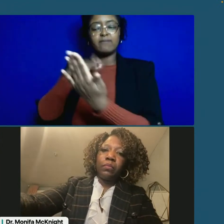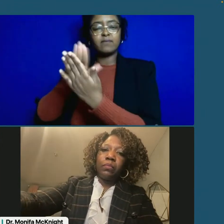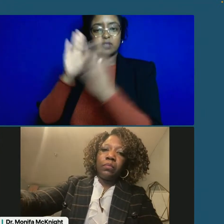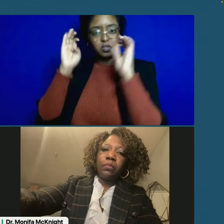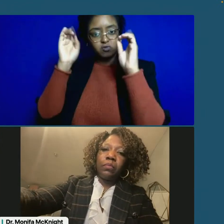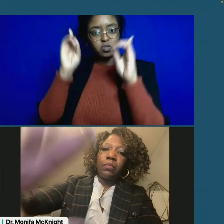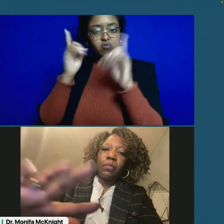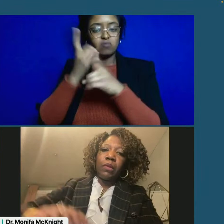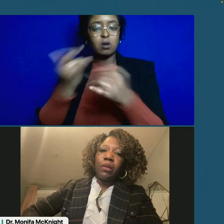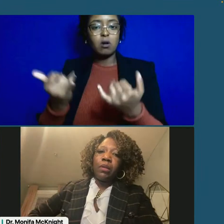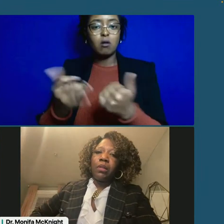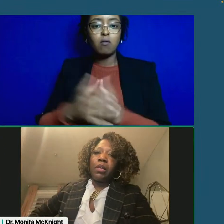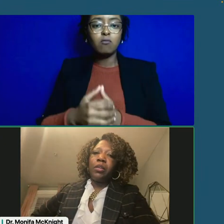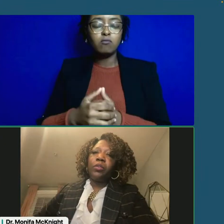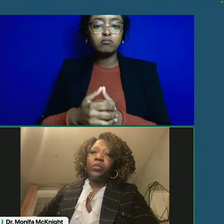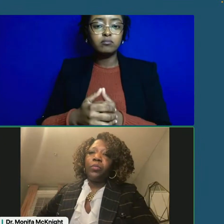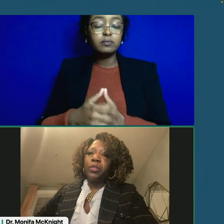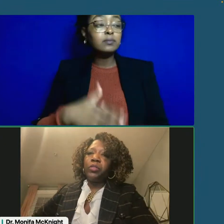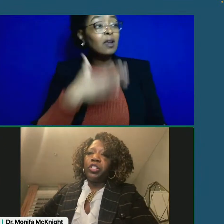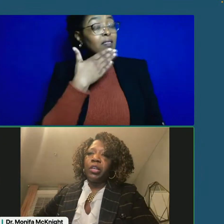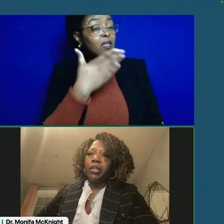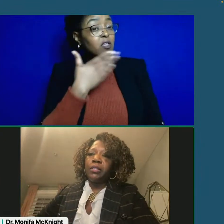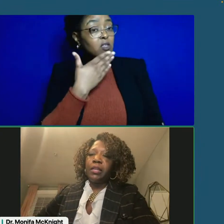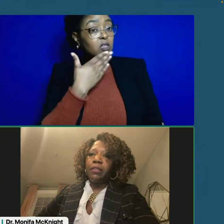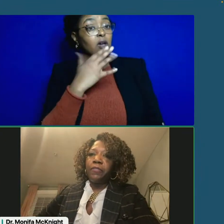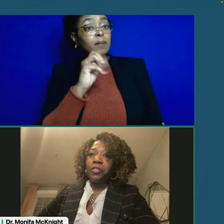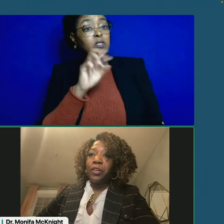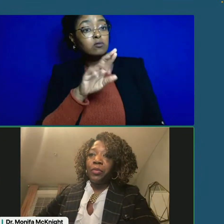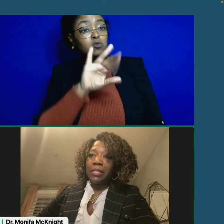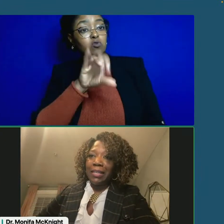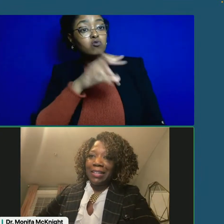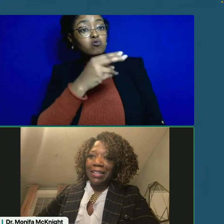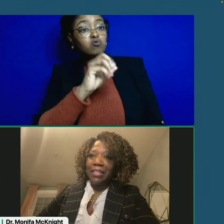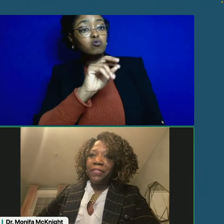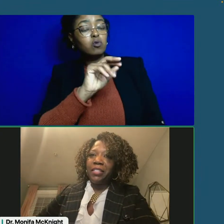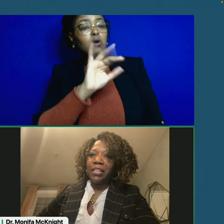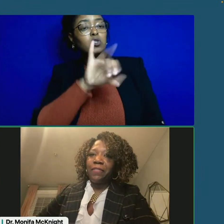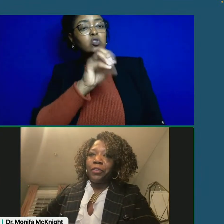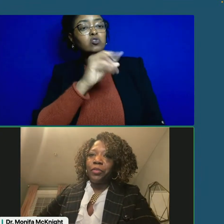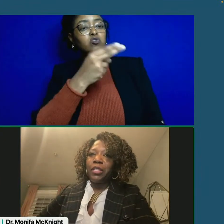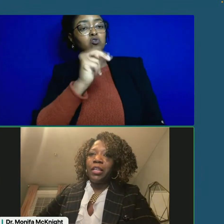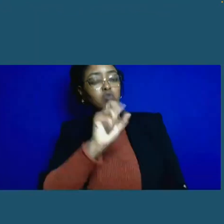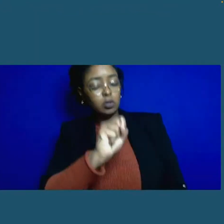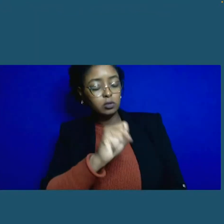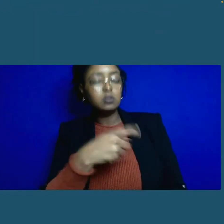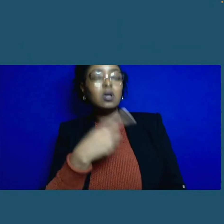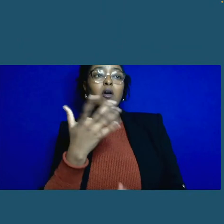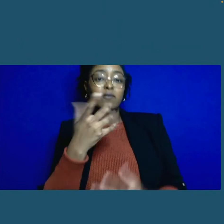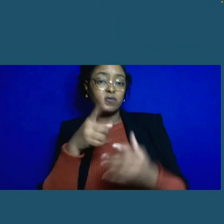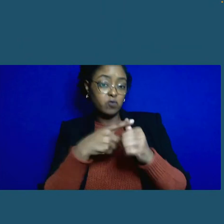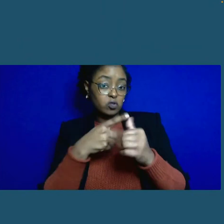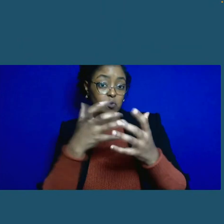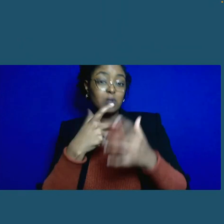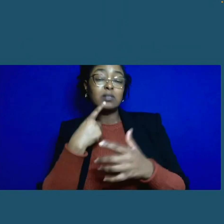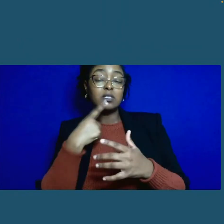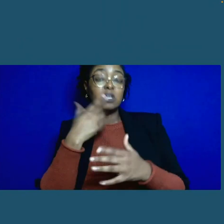the challenges facing education.